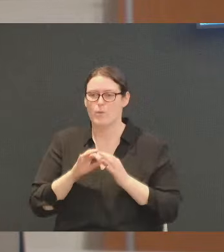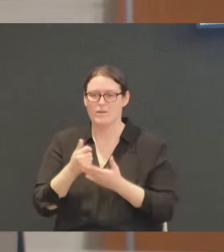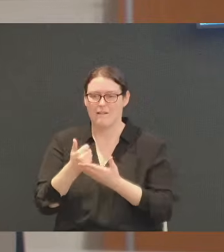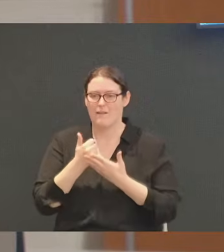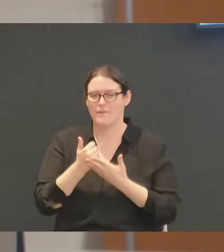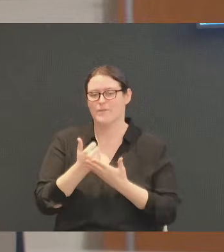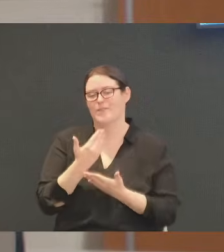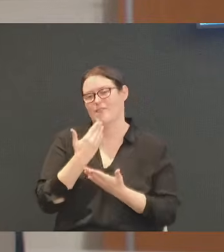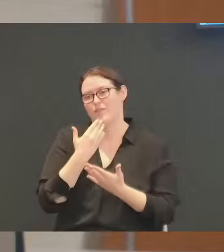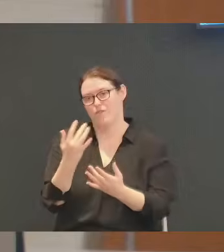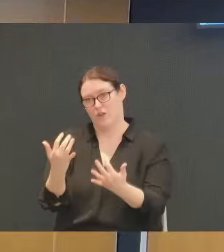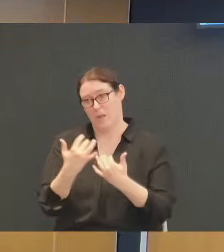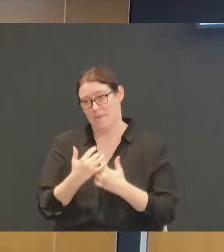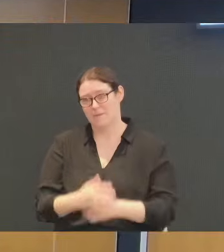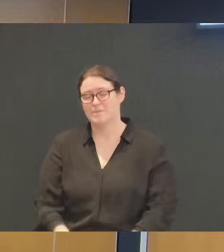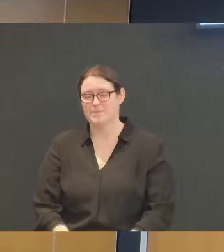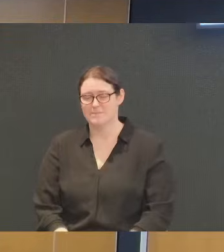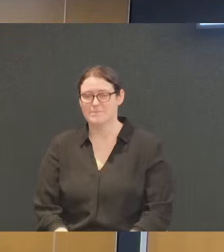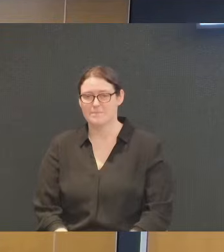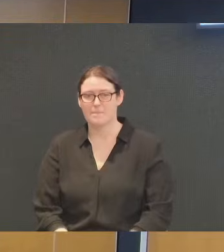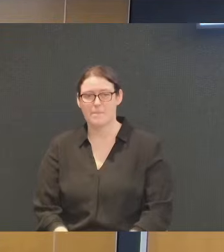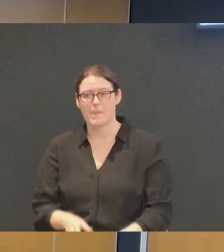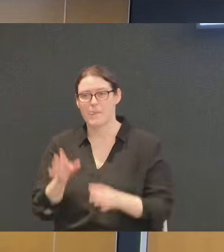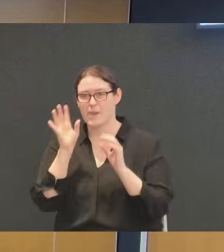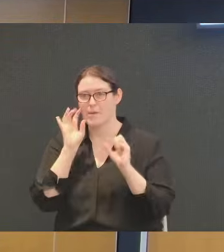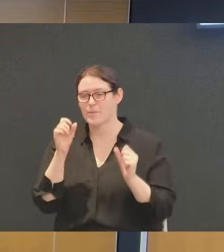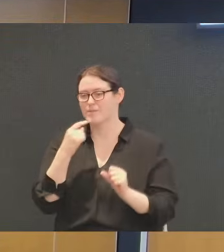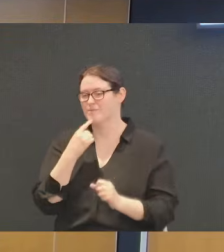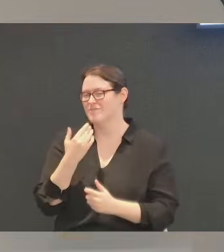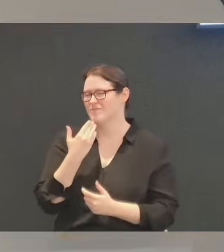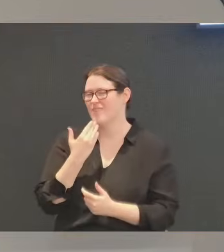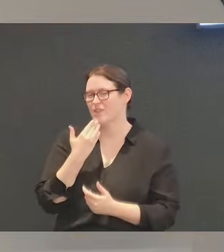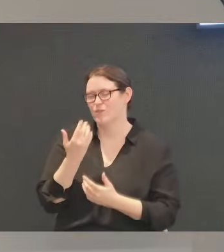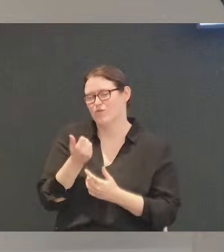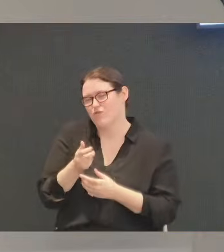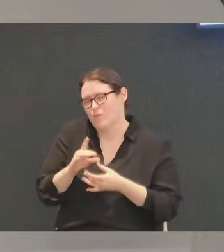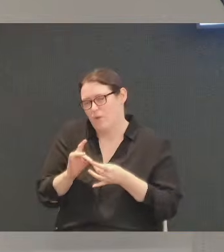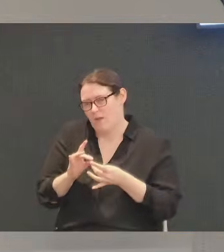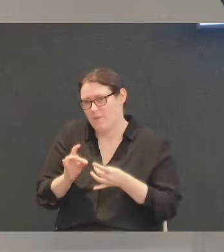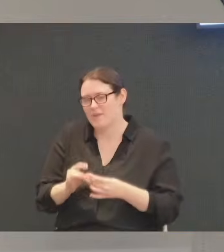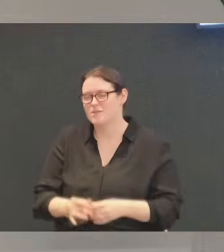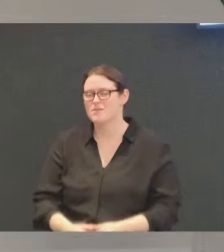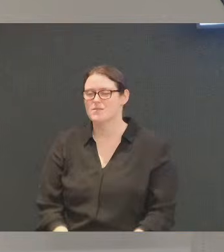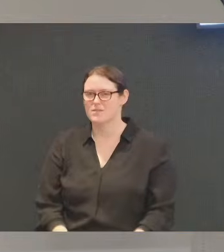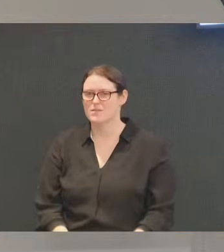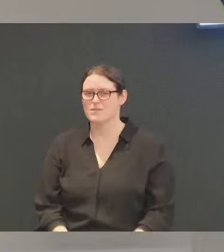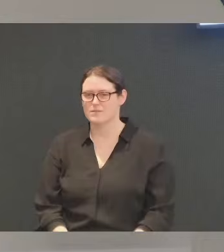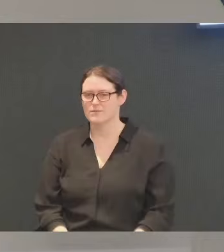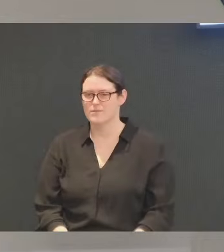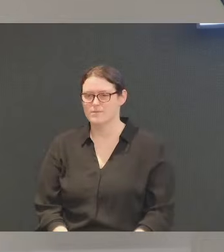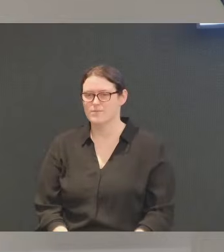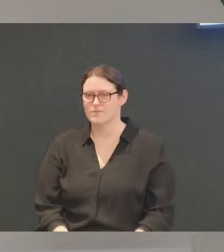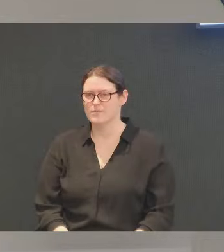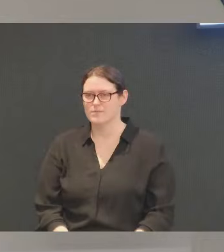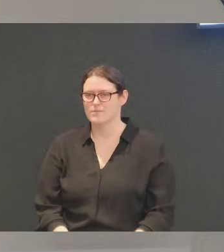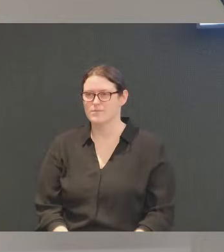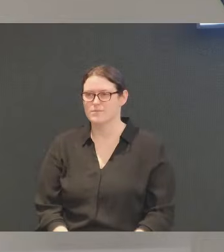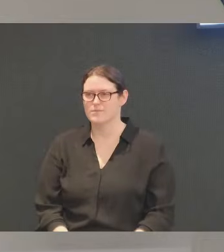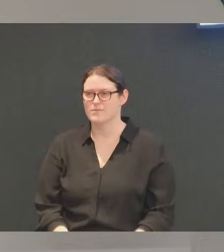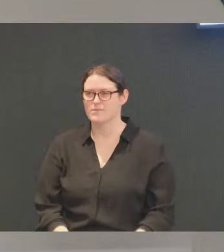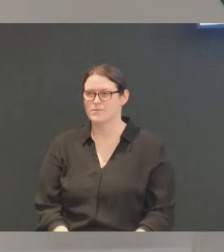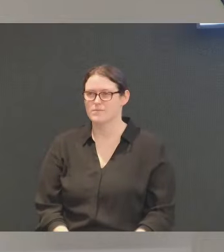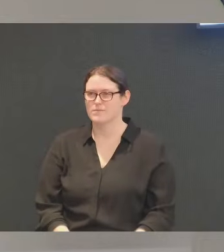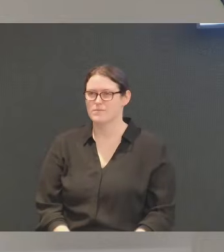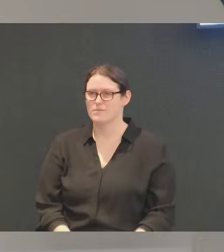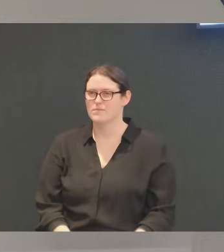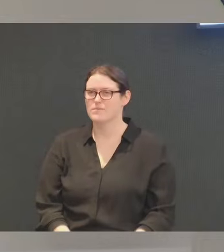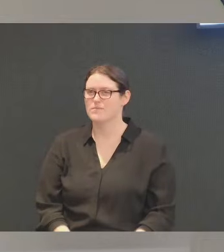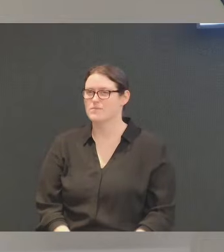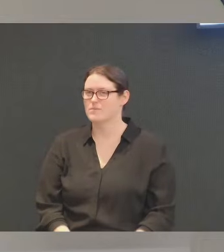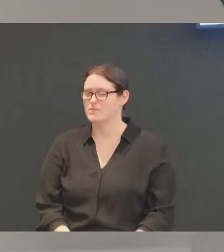all for being here. Thank you. Just a couple comments. if this if this levy does not pass,